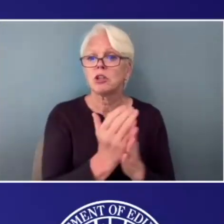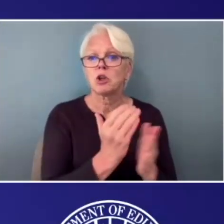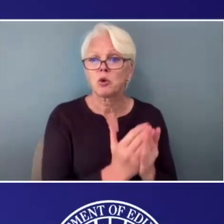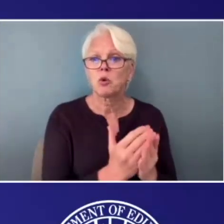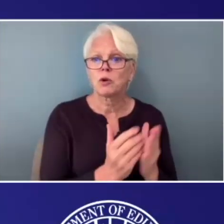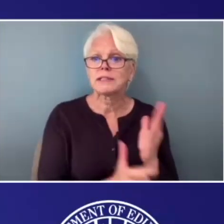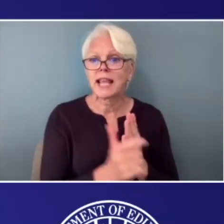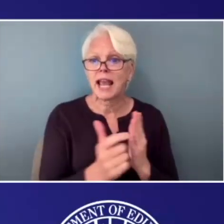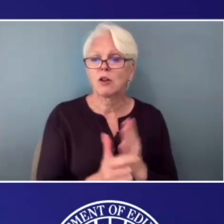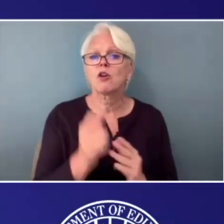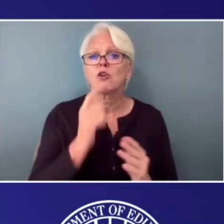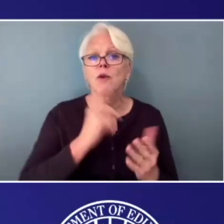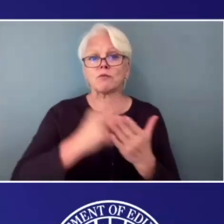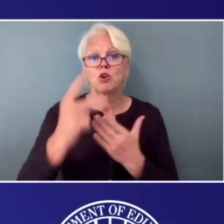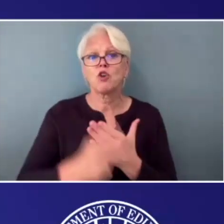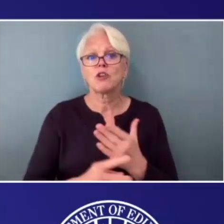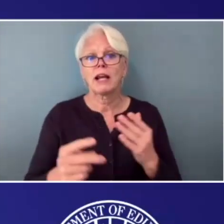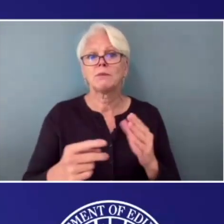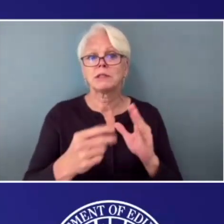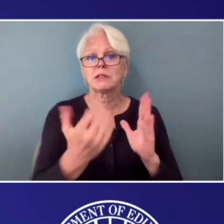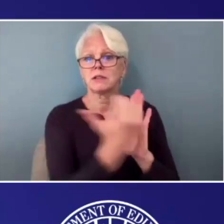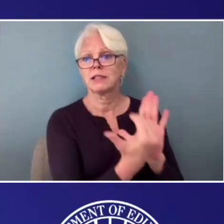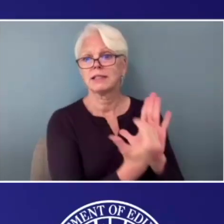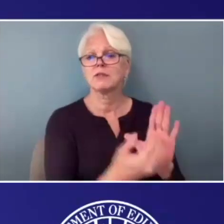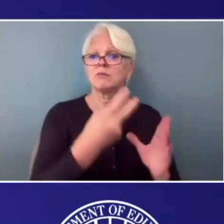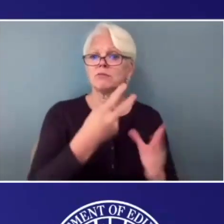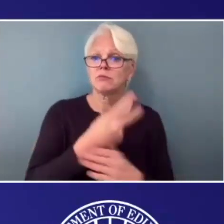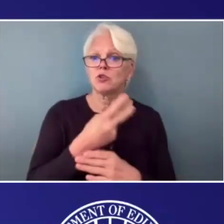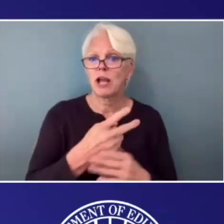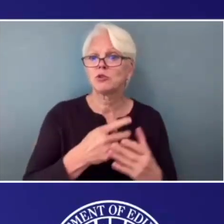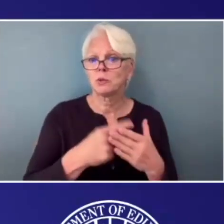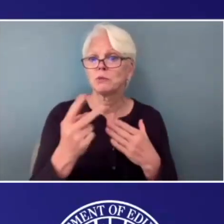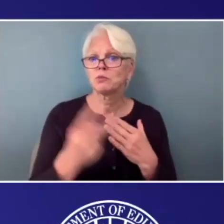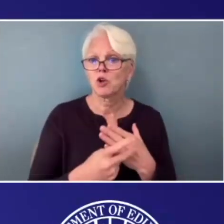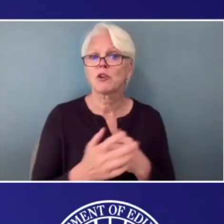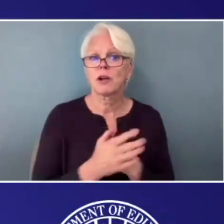programs. Then sort of the opposite is